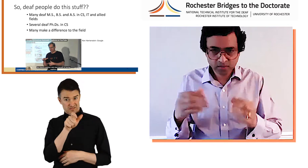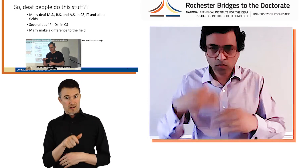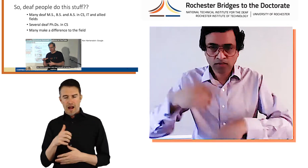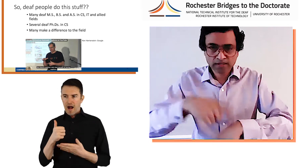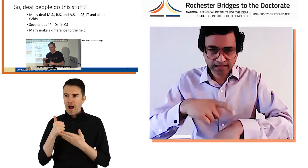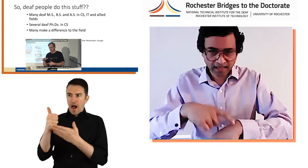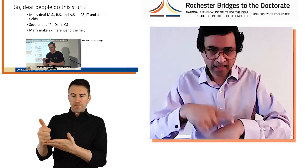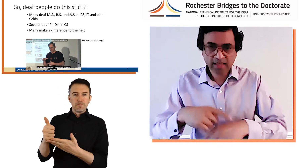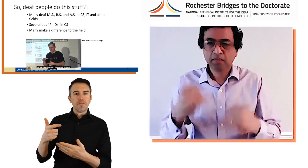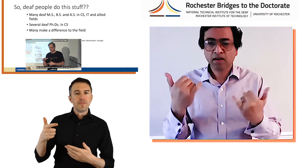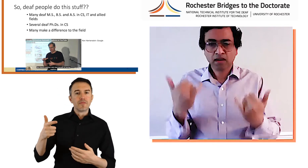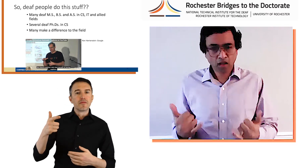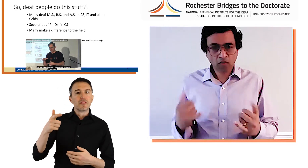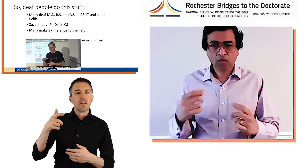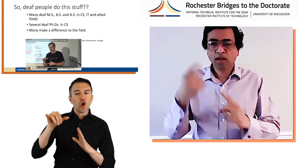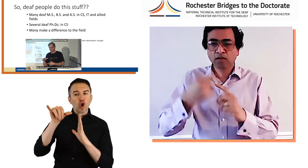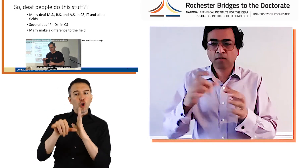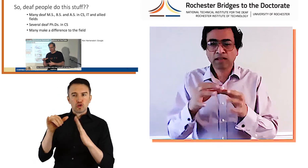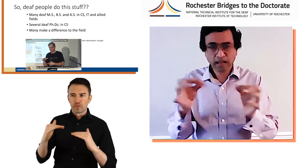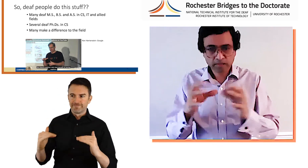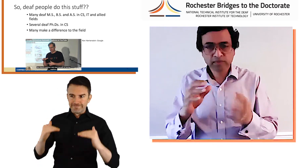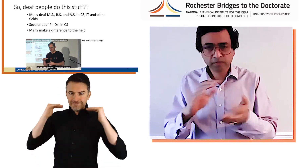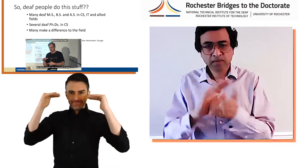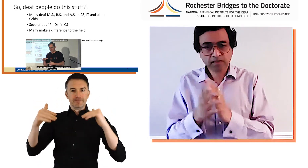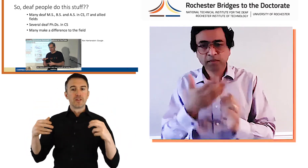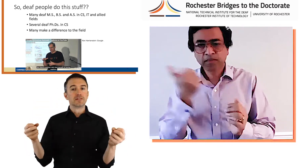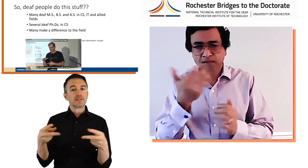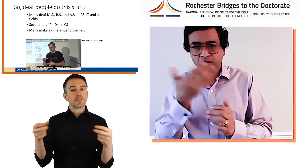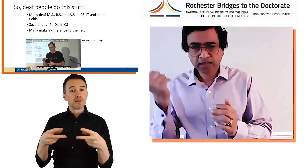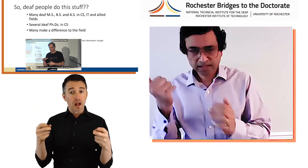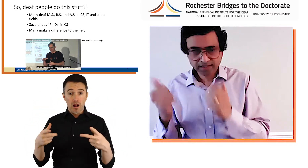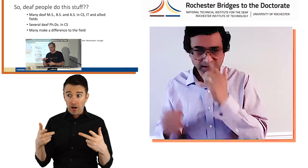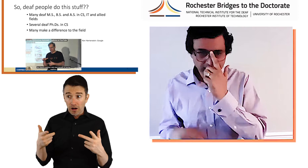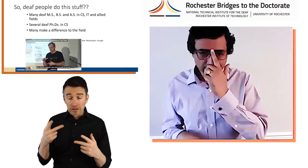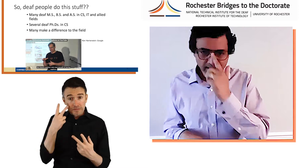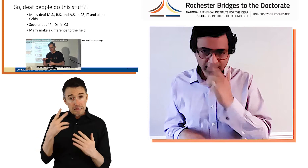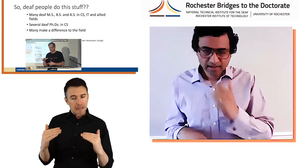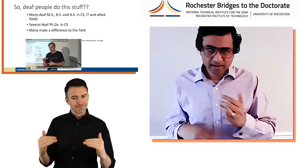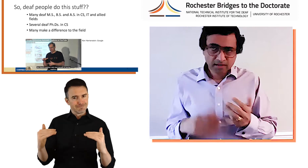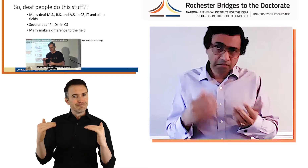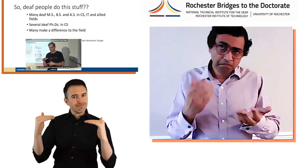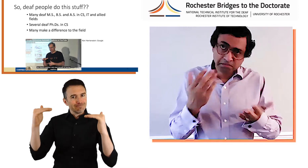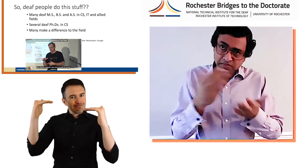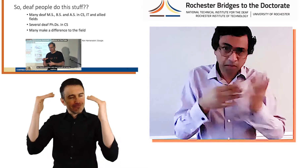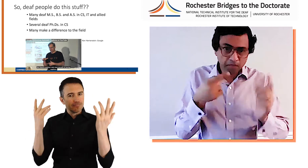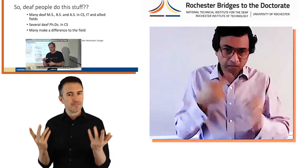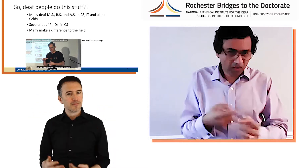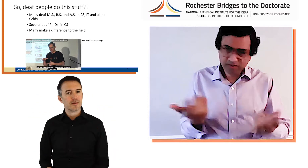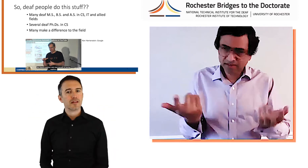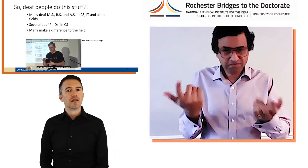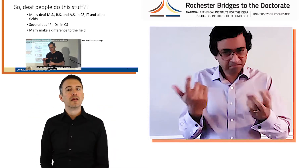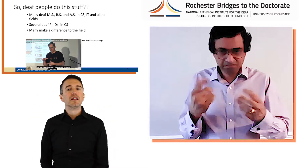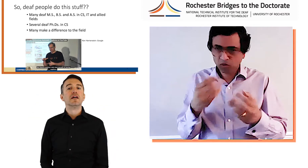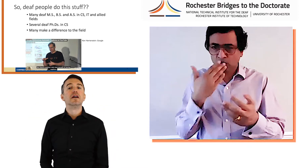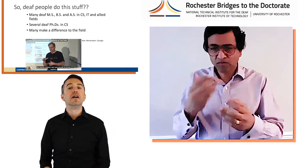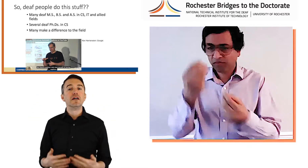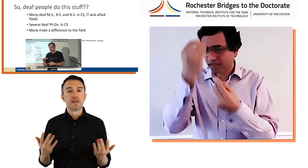but now the quality of captions has increased over time and automatic speech recognition has gotten much better. And it's at the point now where